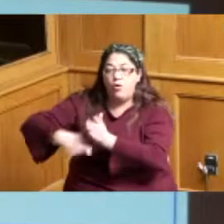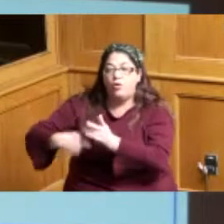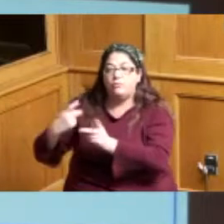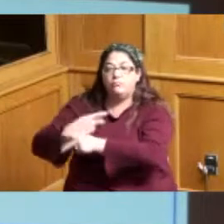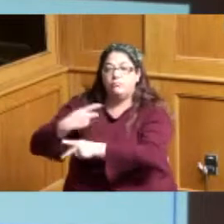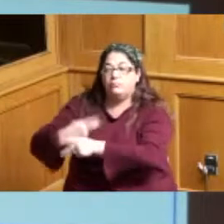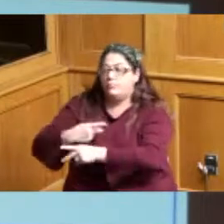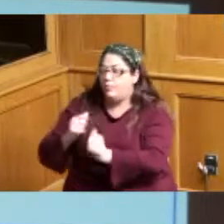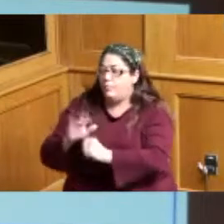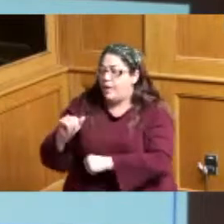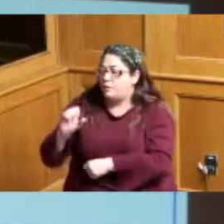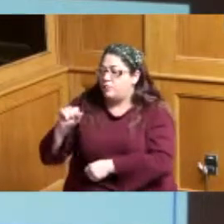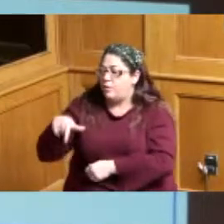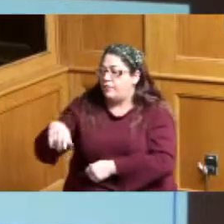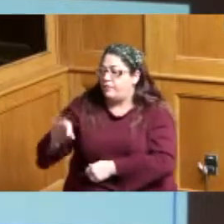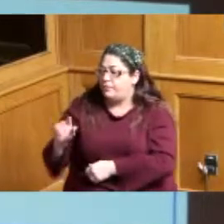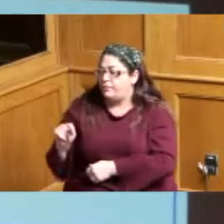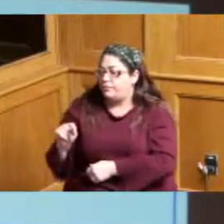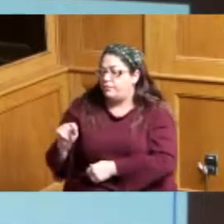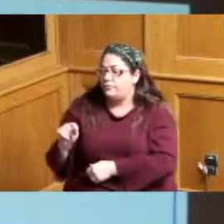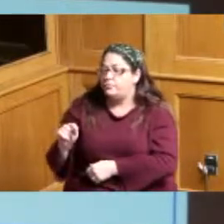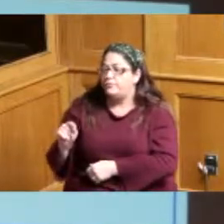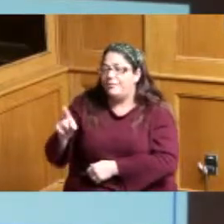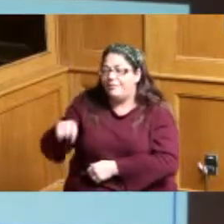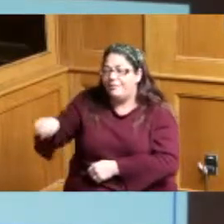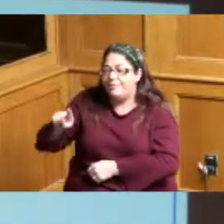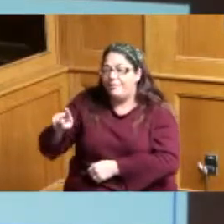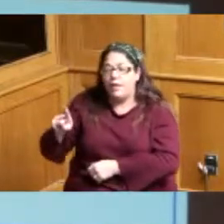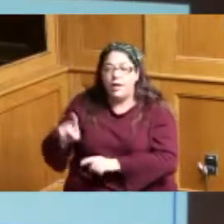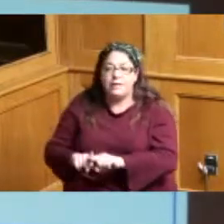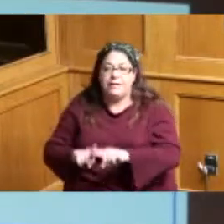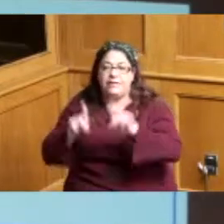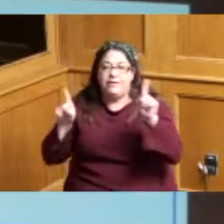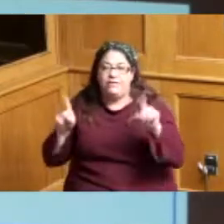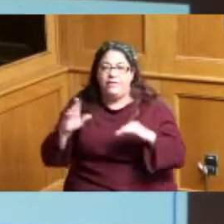and the reason for that is those properties are so different from property to property in terms